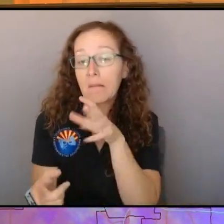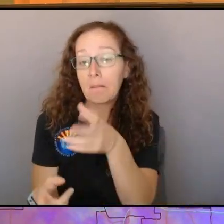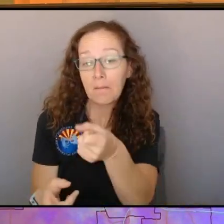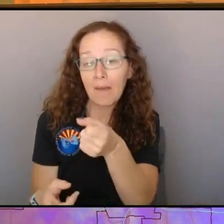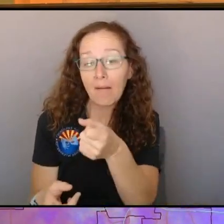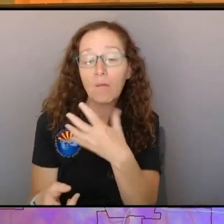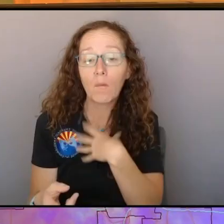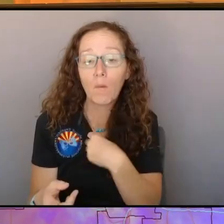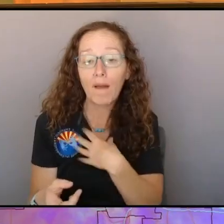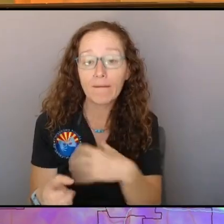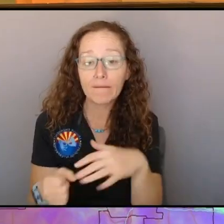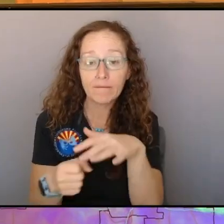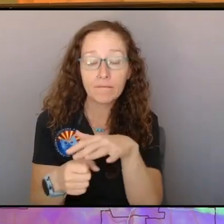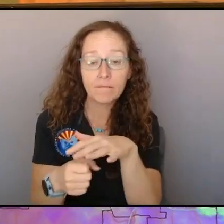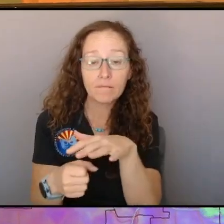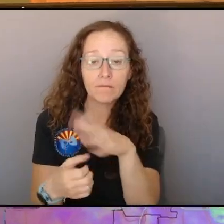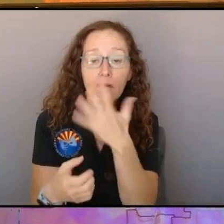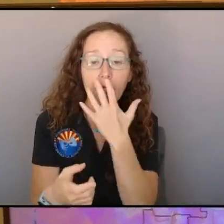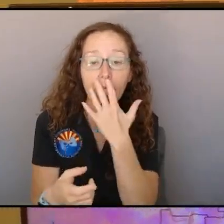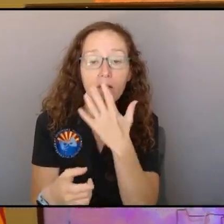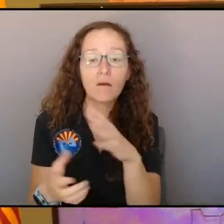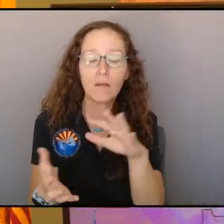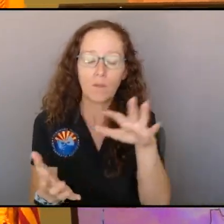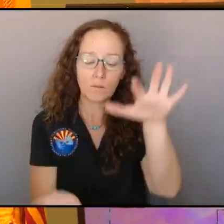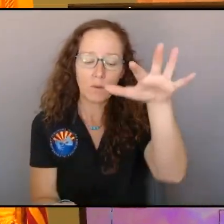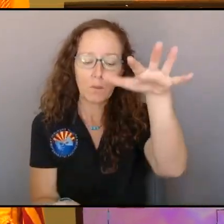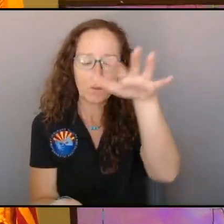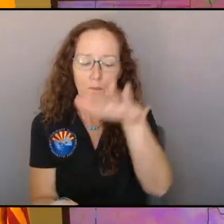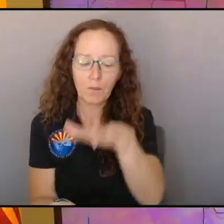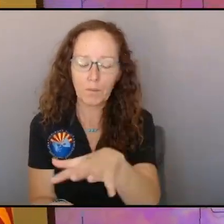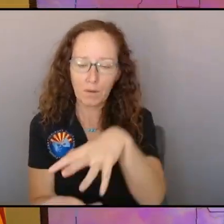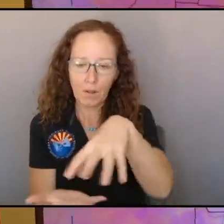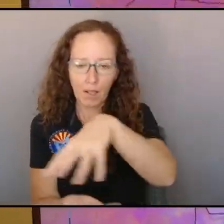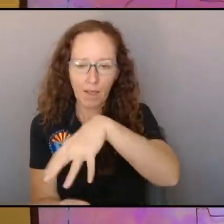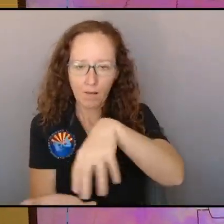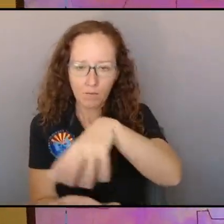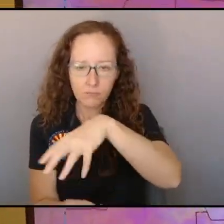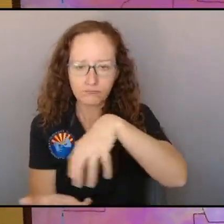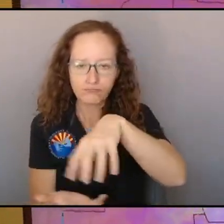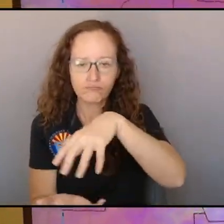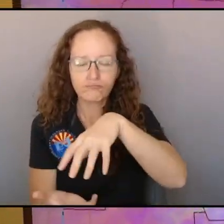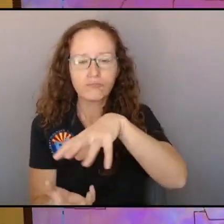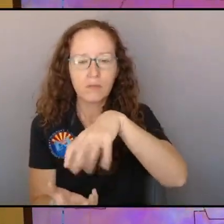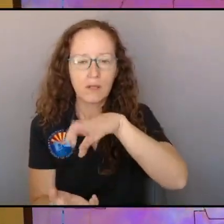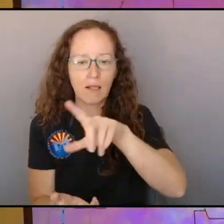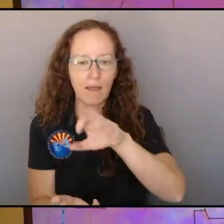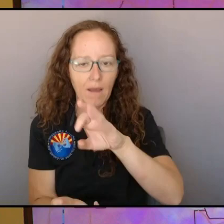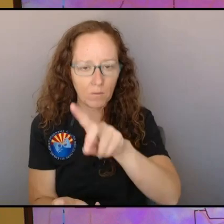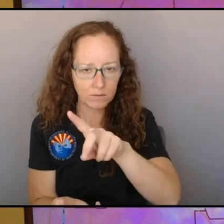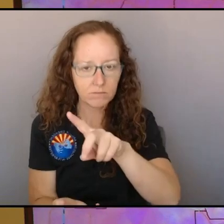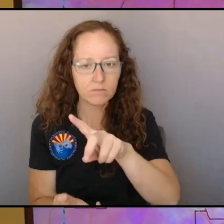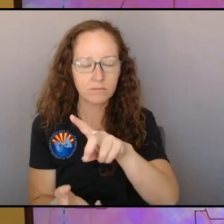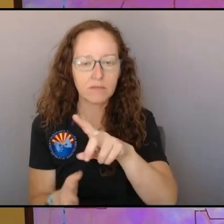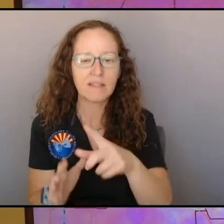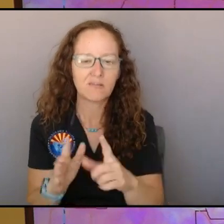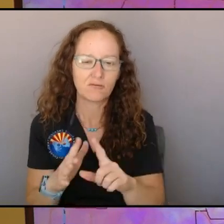clouds and if you watch it, we're on a loop. You can see these low-level clouds start fairly north and as they